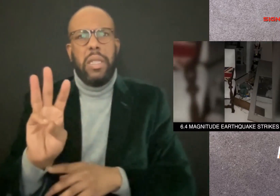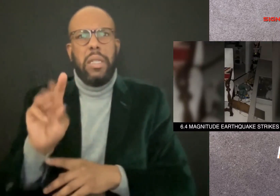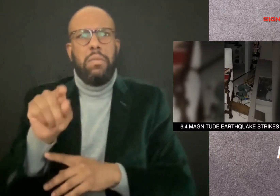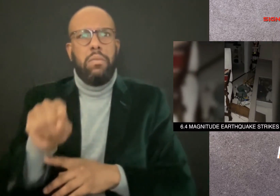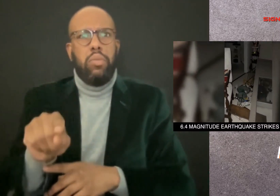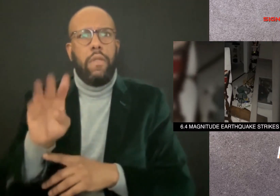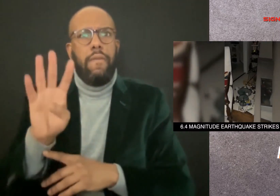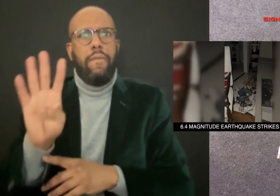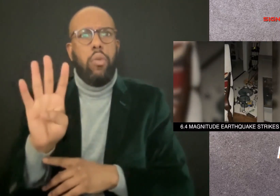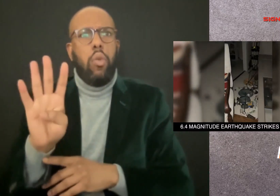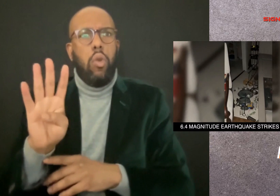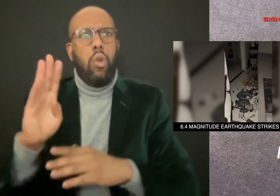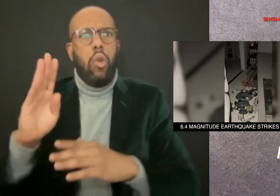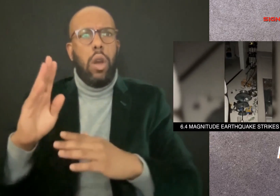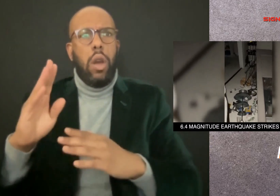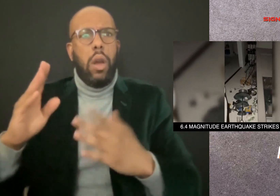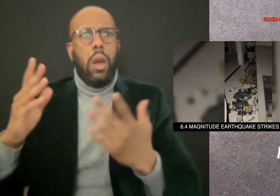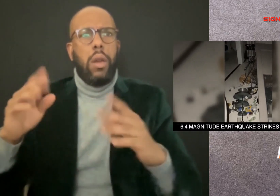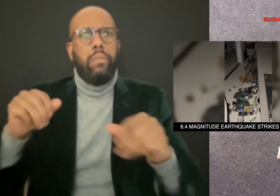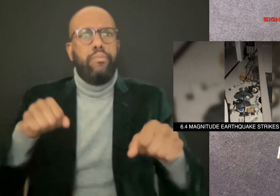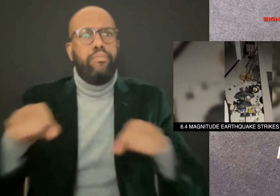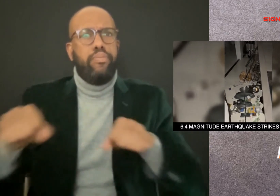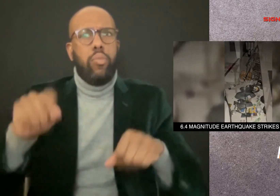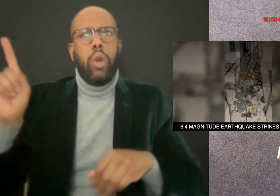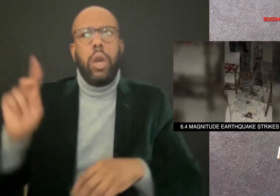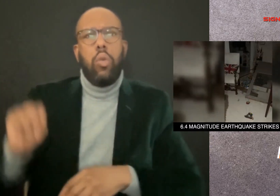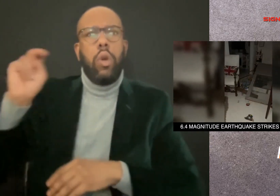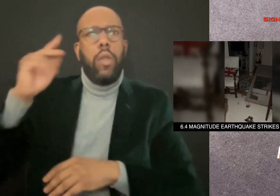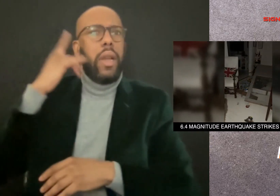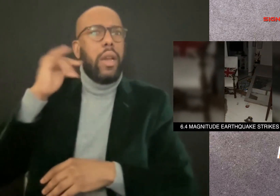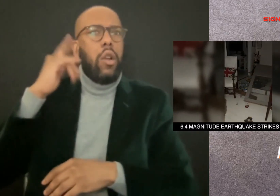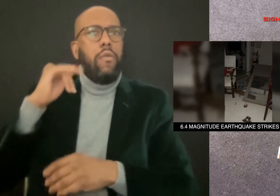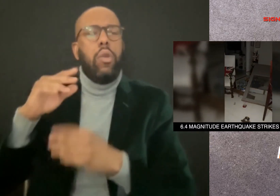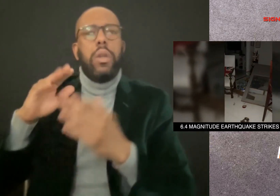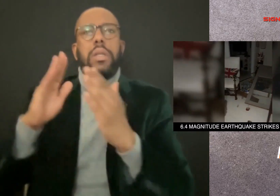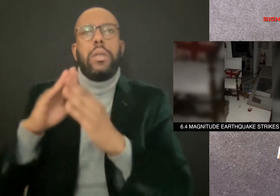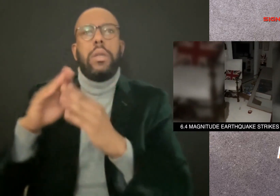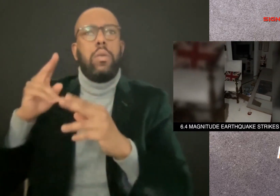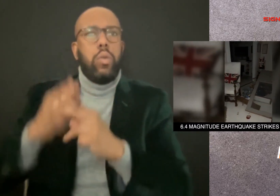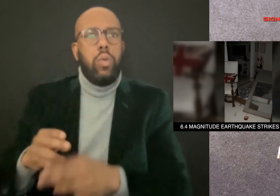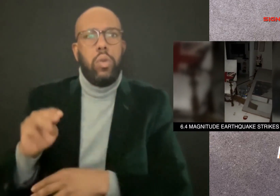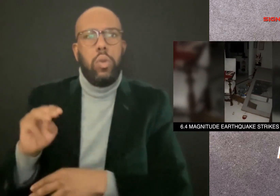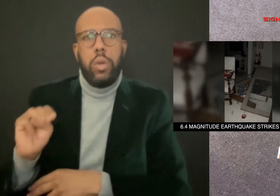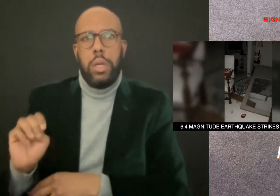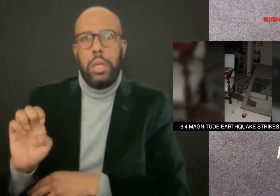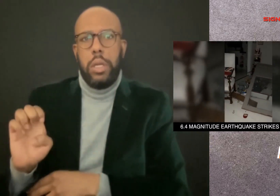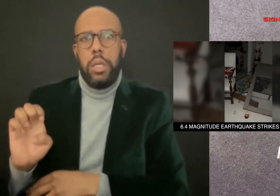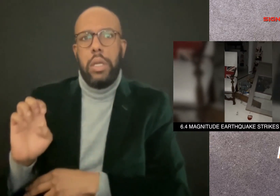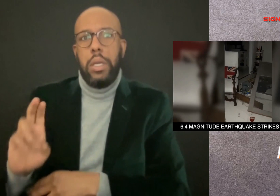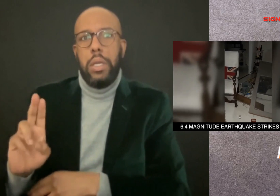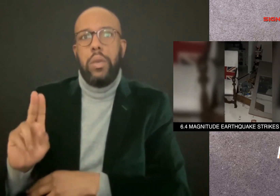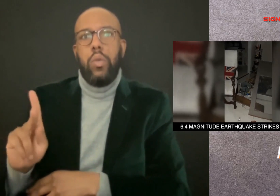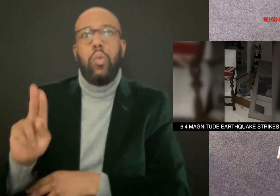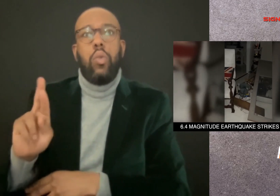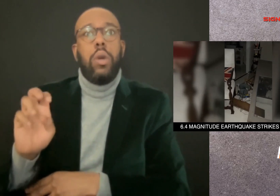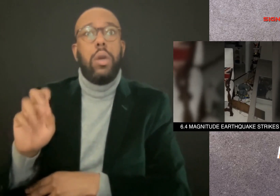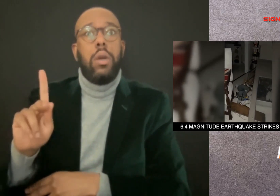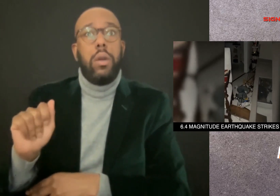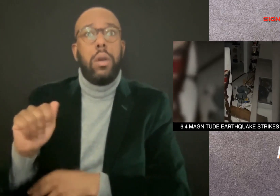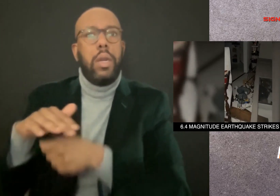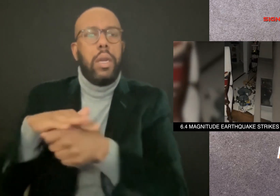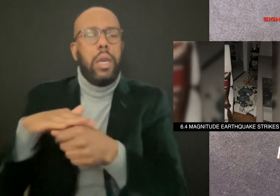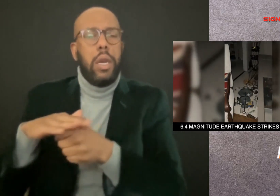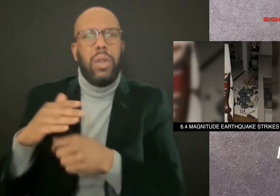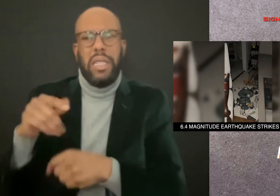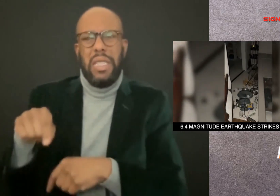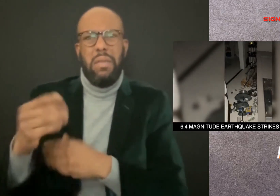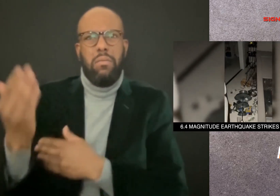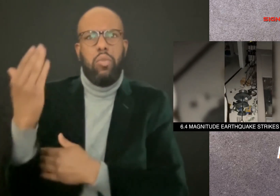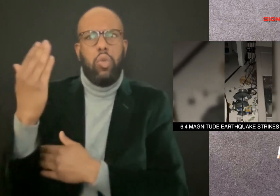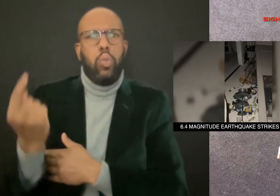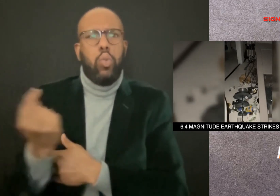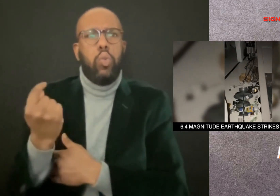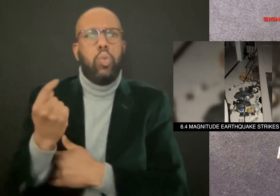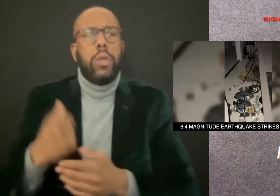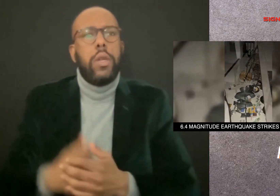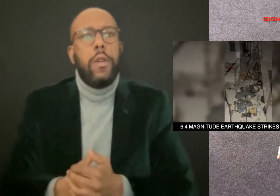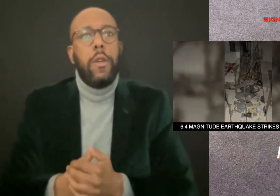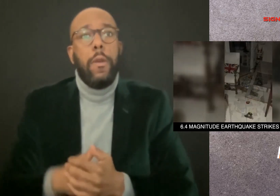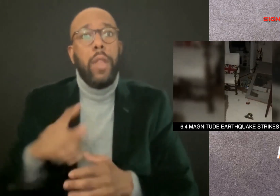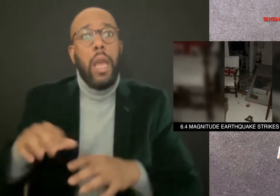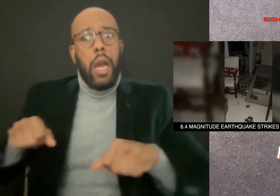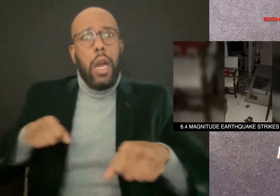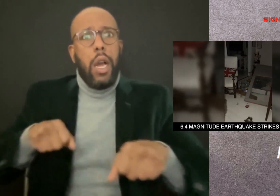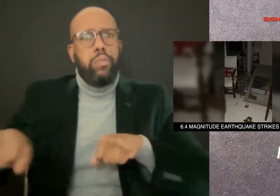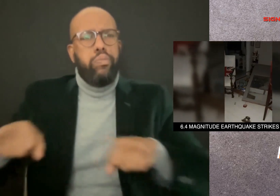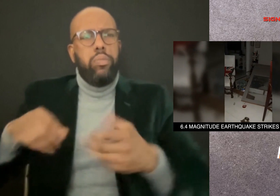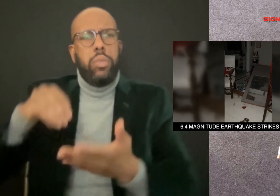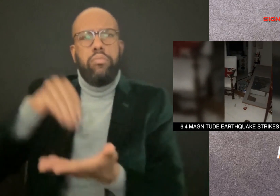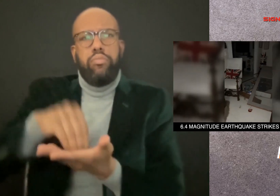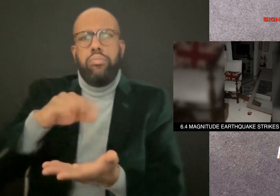magnitude earthquake shook Northern California's Eureka area early Tuesday